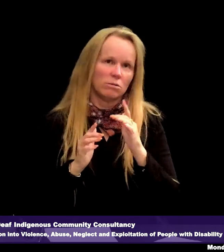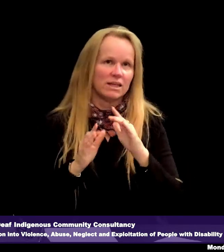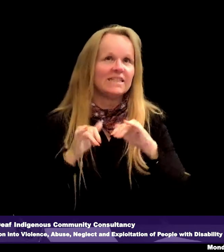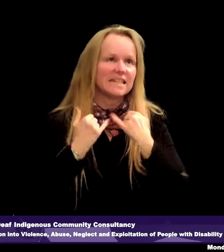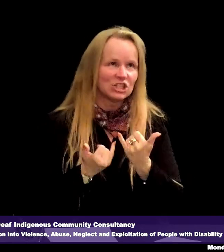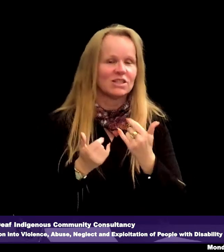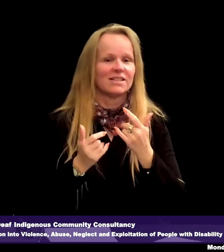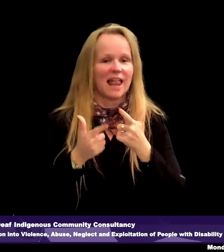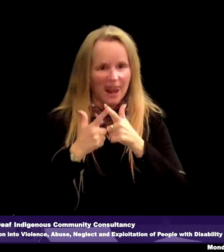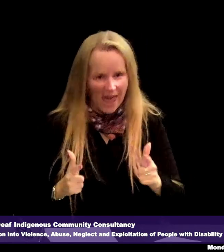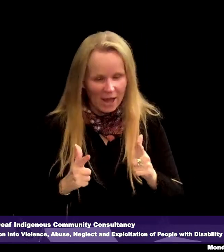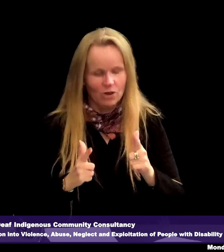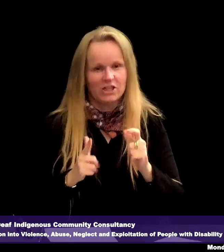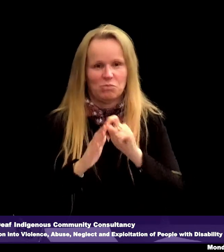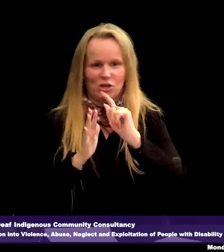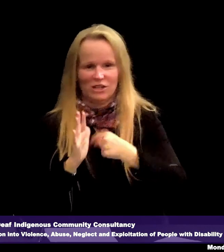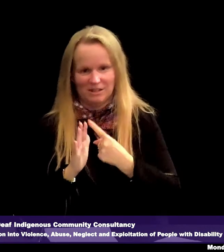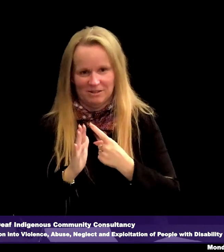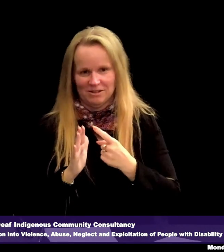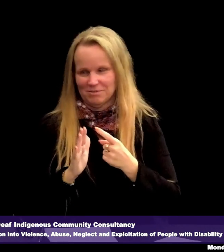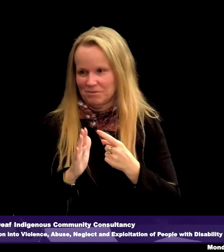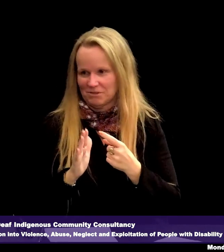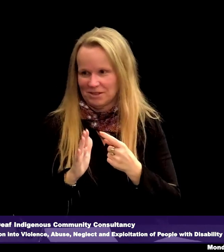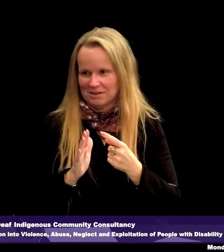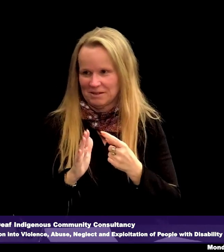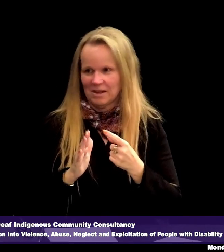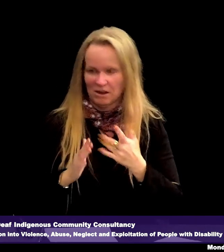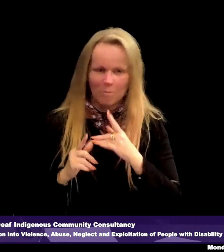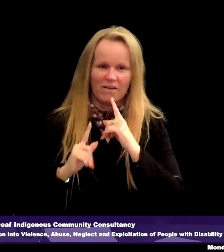I sit on the NAATI Indigenous language project. I'm involved in that project.